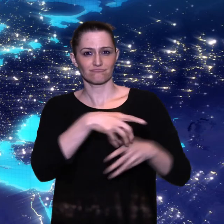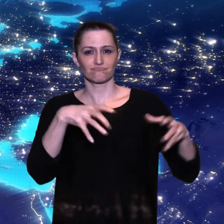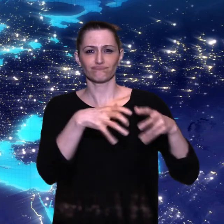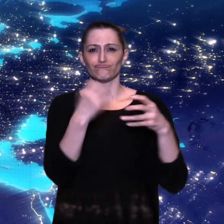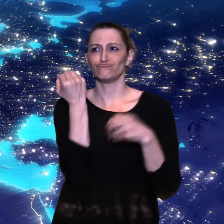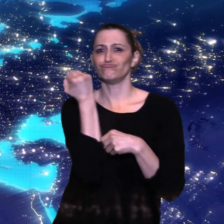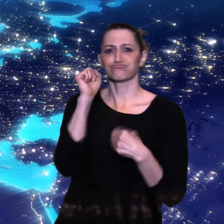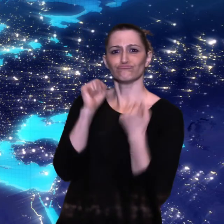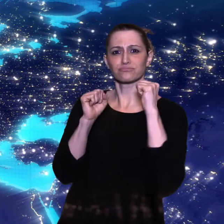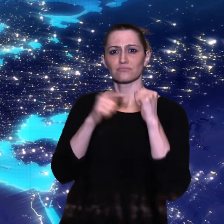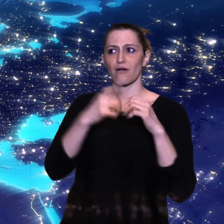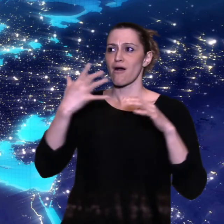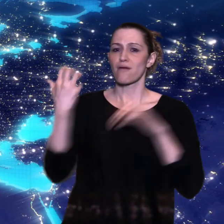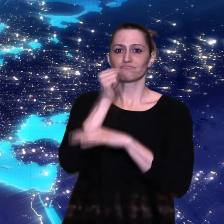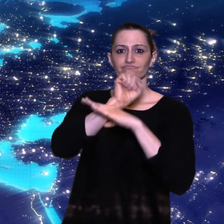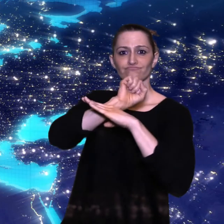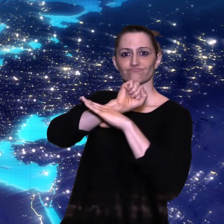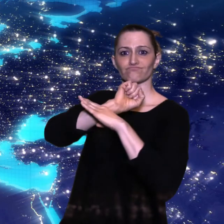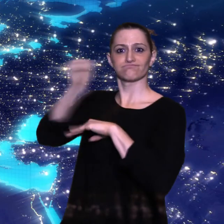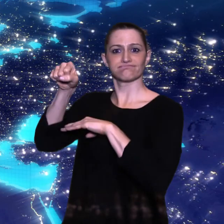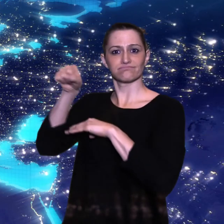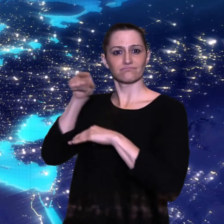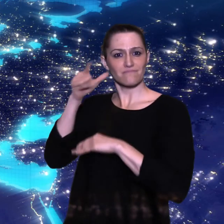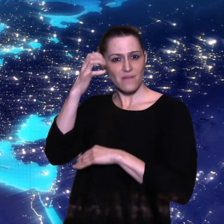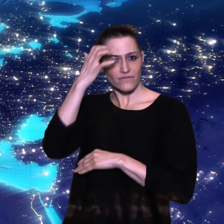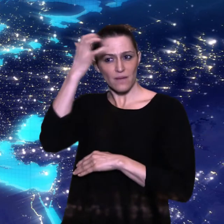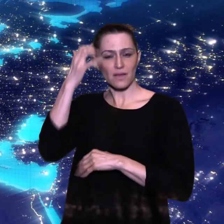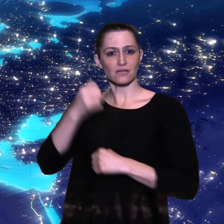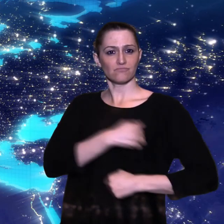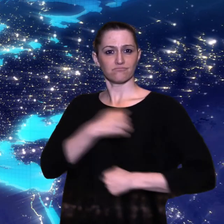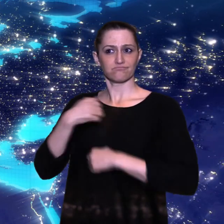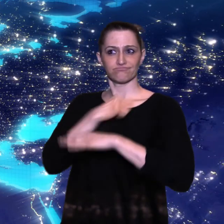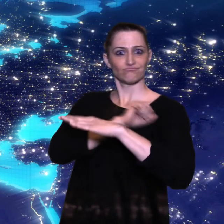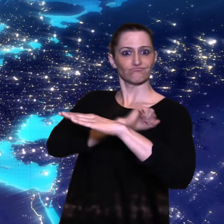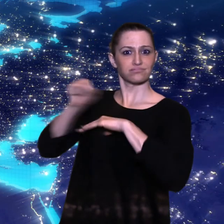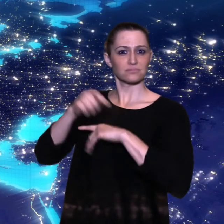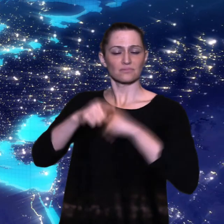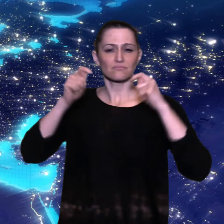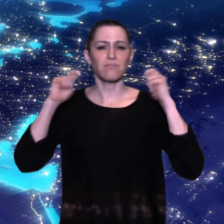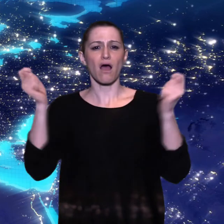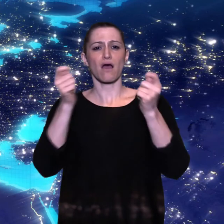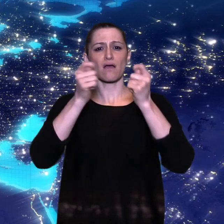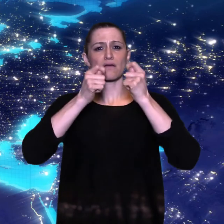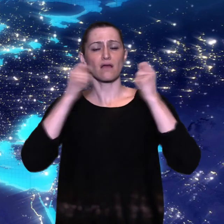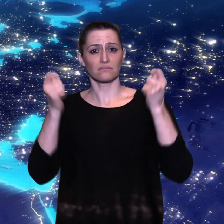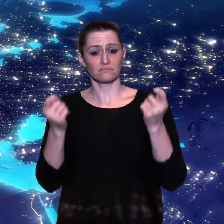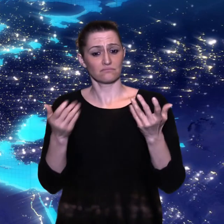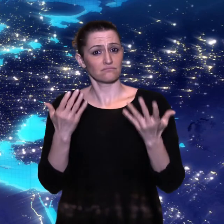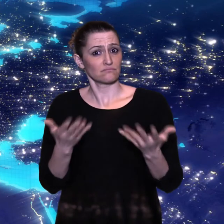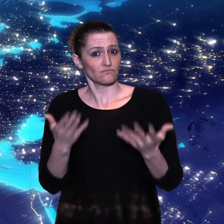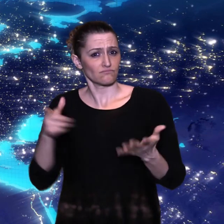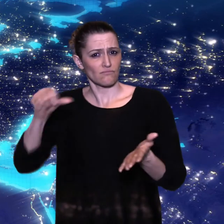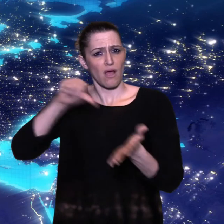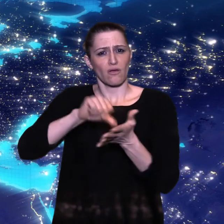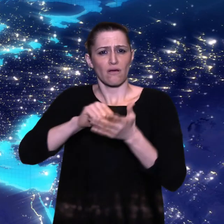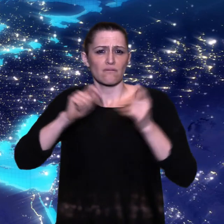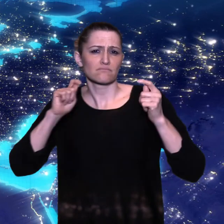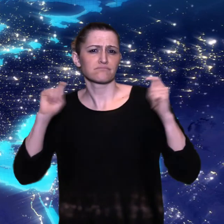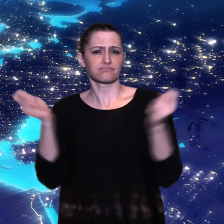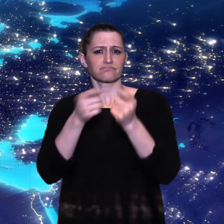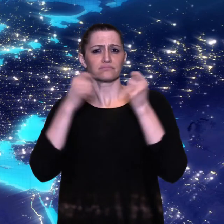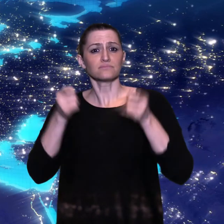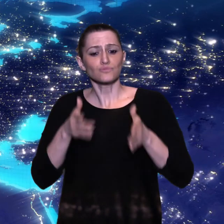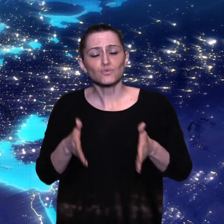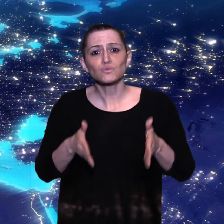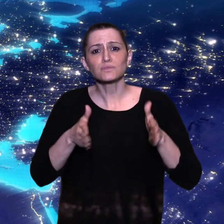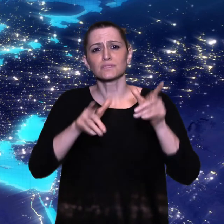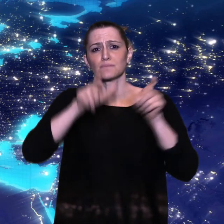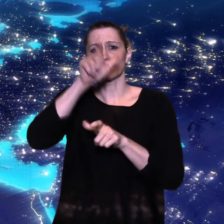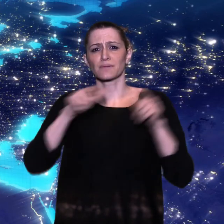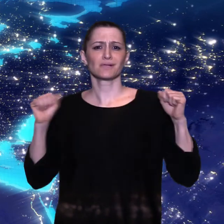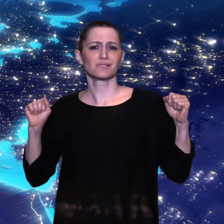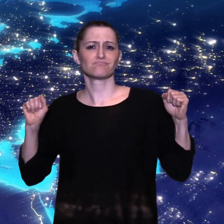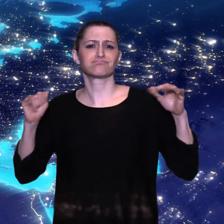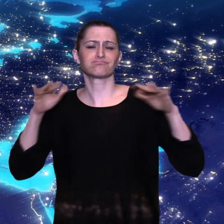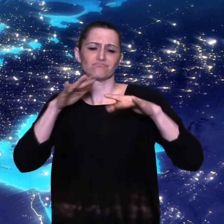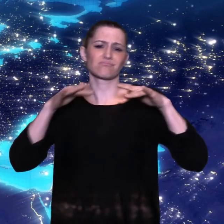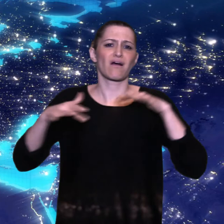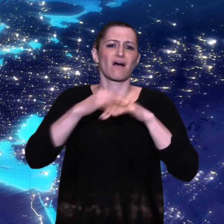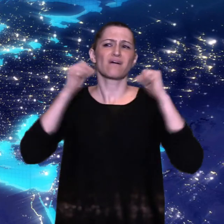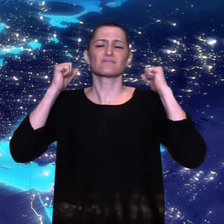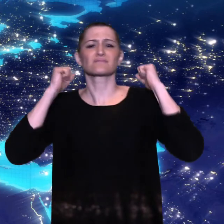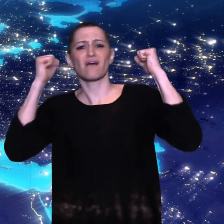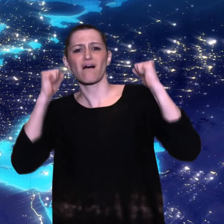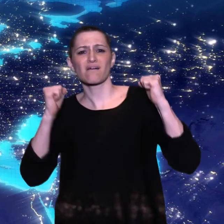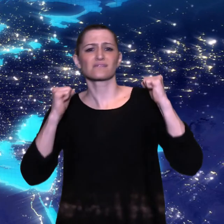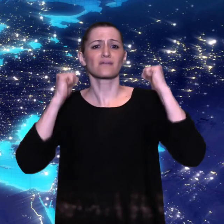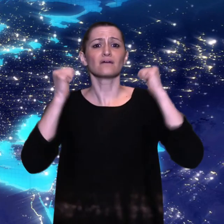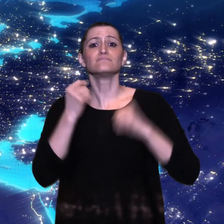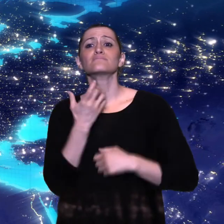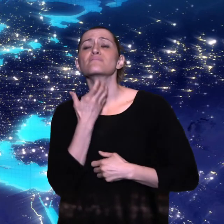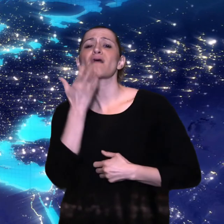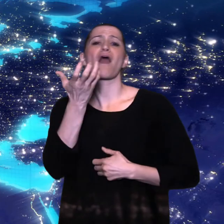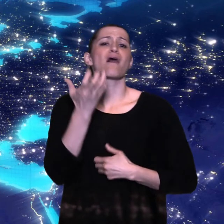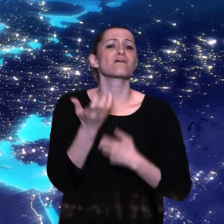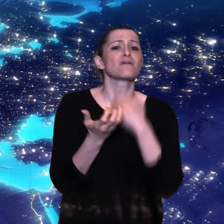were filled with people chanting “Death to America” and